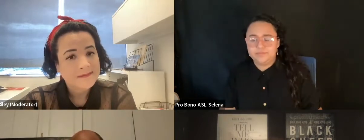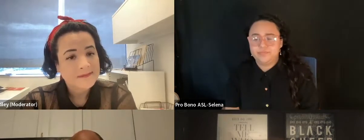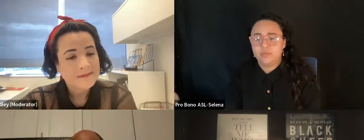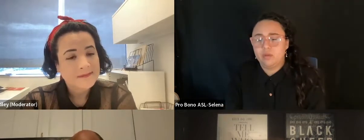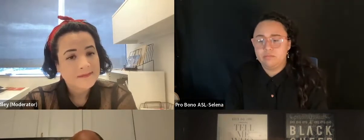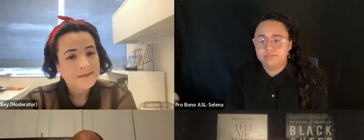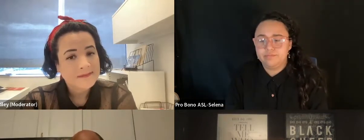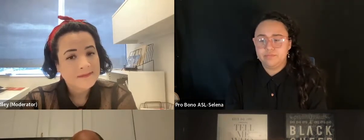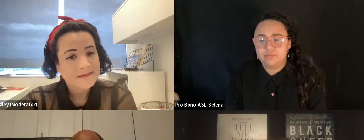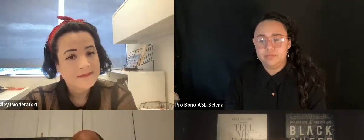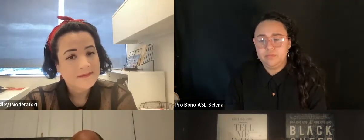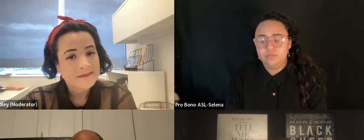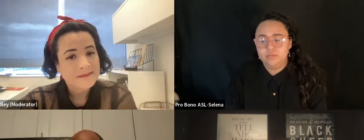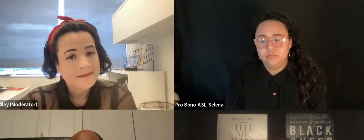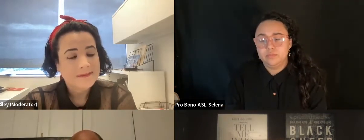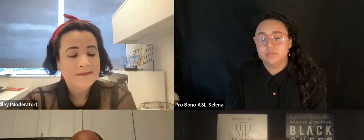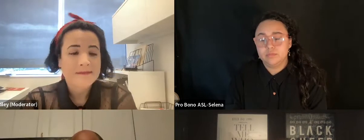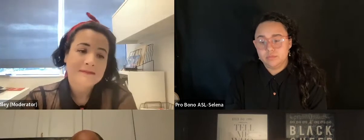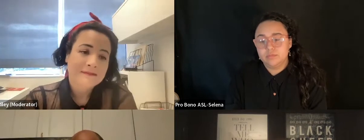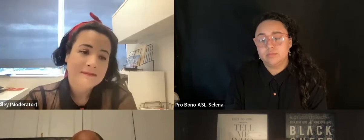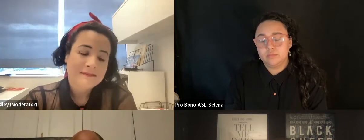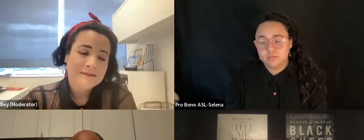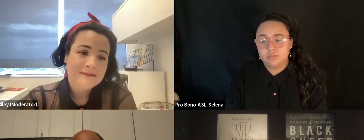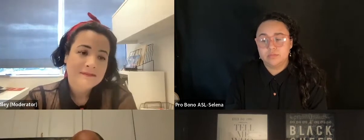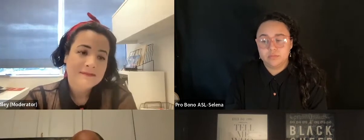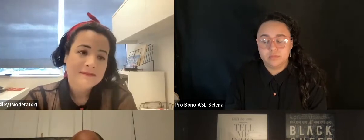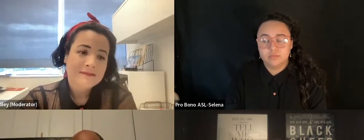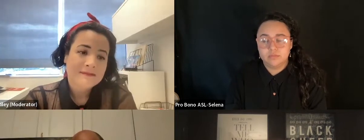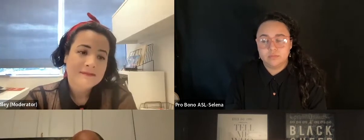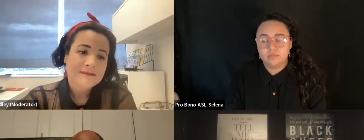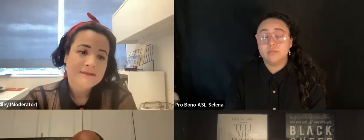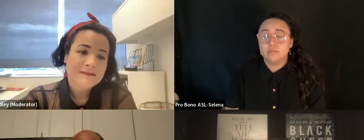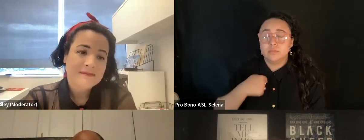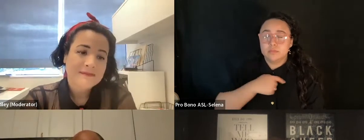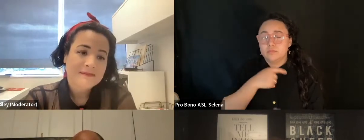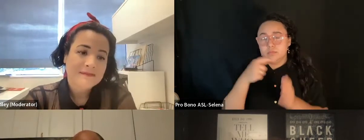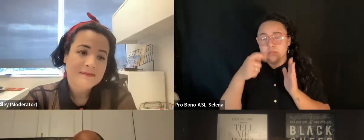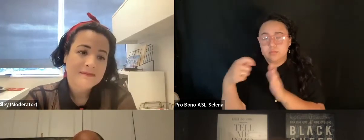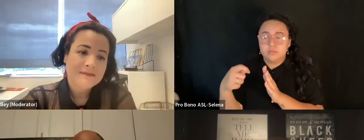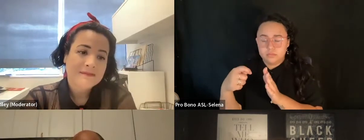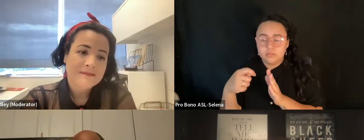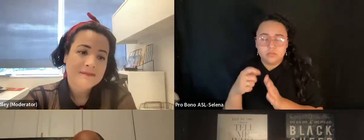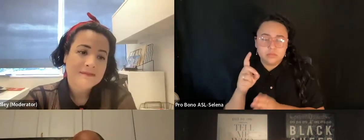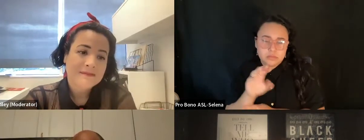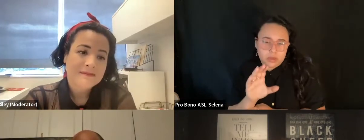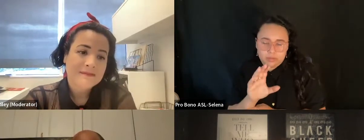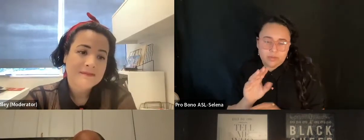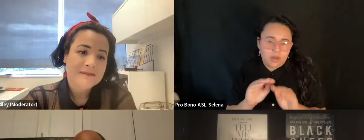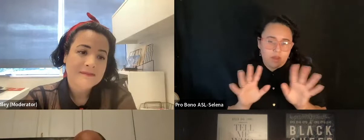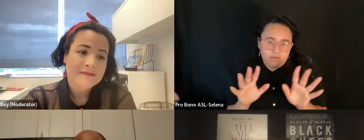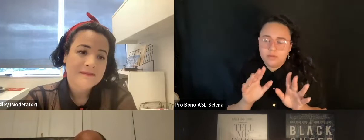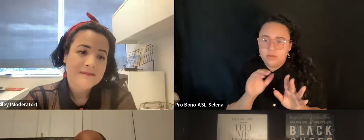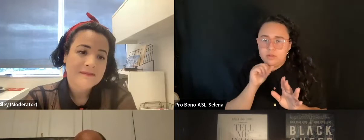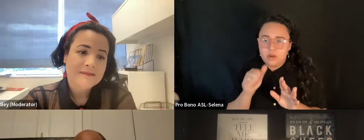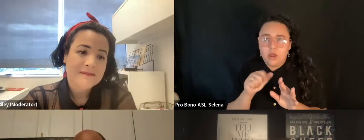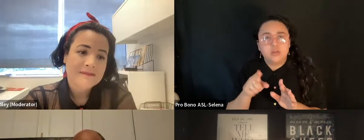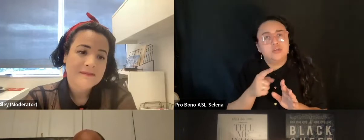with our head, but with this film, we were also trying to make a film for the heart, as cliché as it